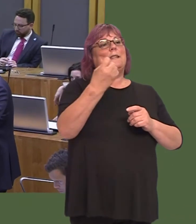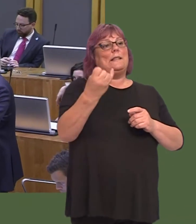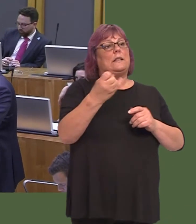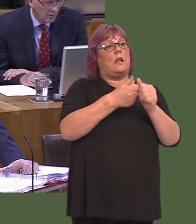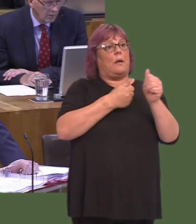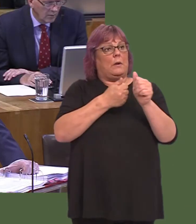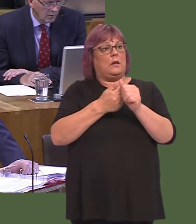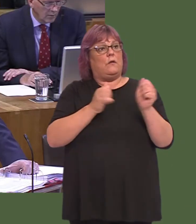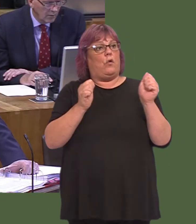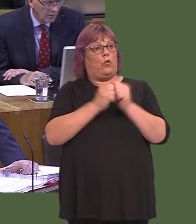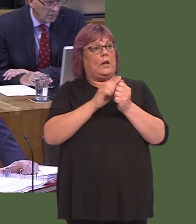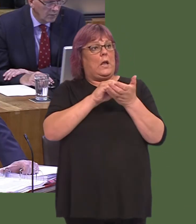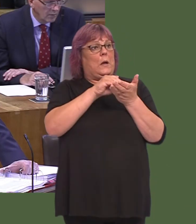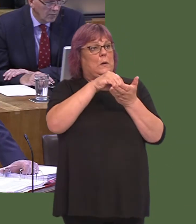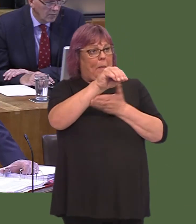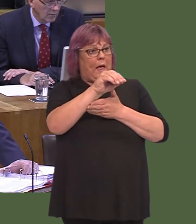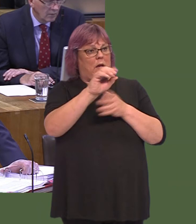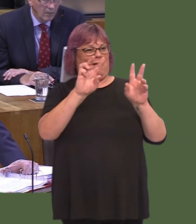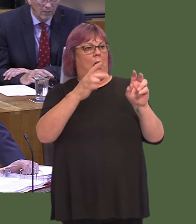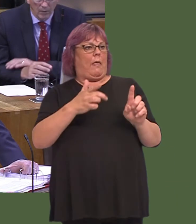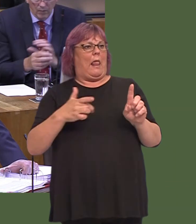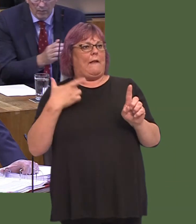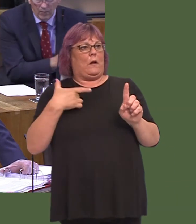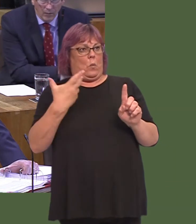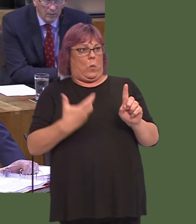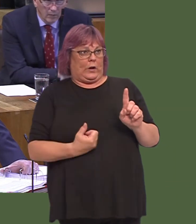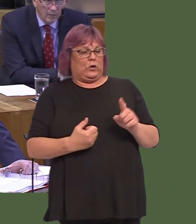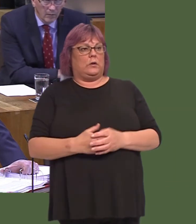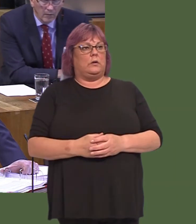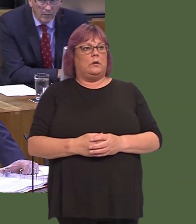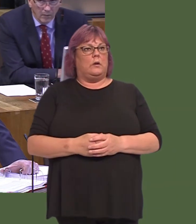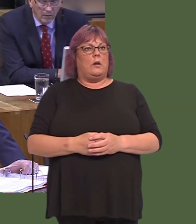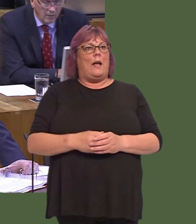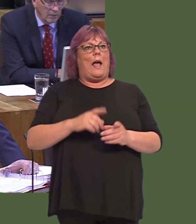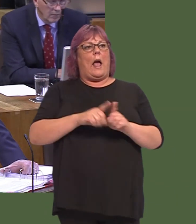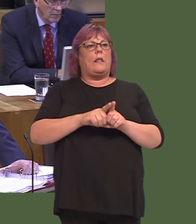commits public, private and third sector organisations to a set of actions that tackle illegal and